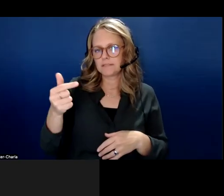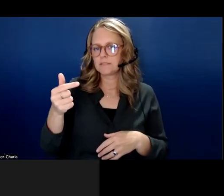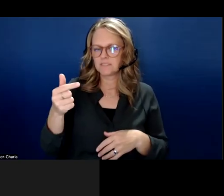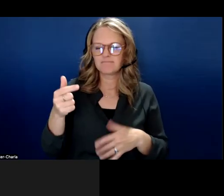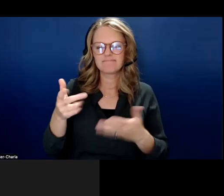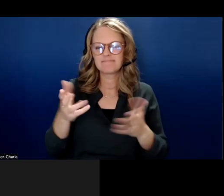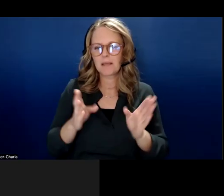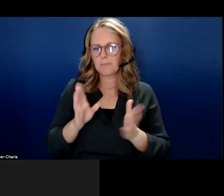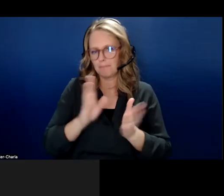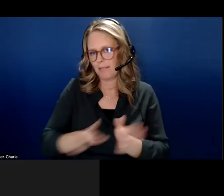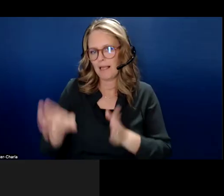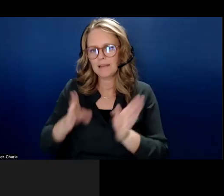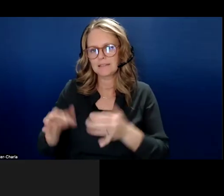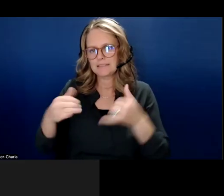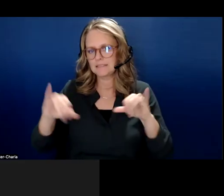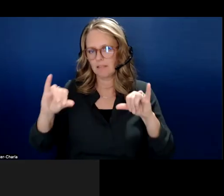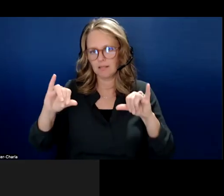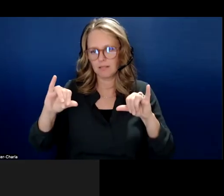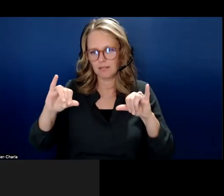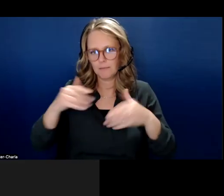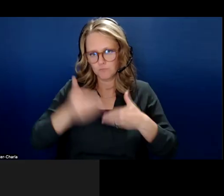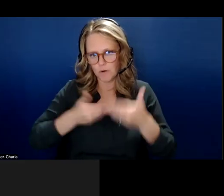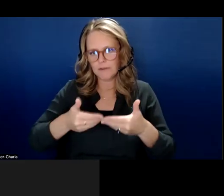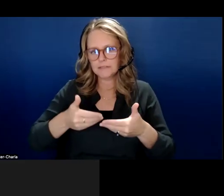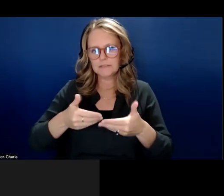but generally, what we've done in our 10-year plan